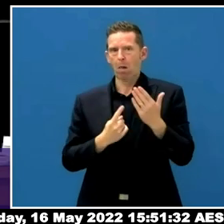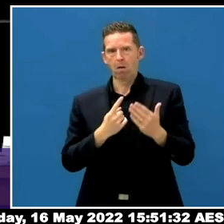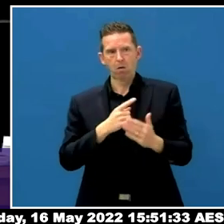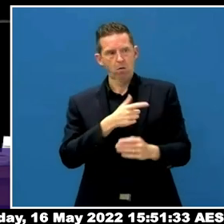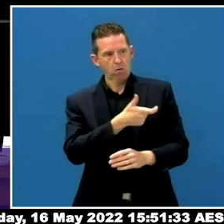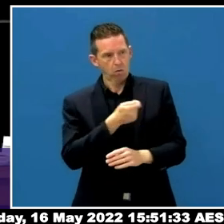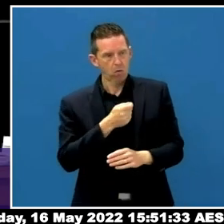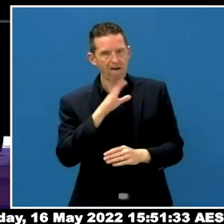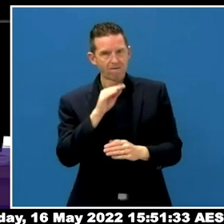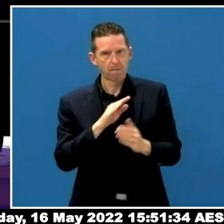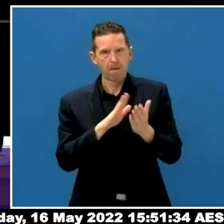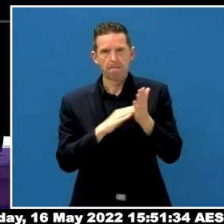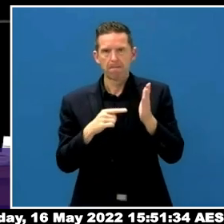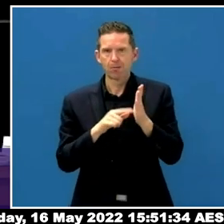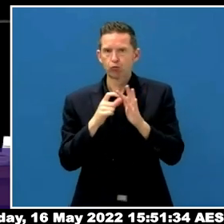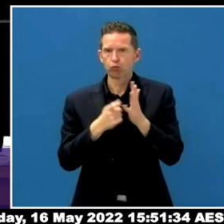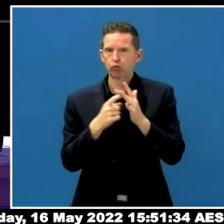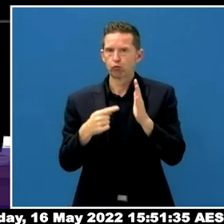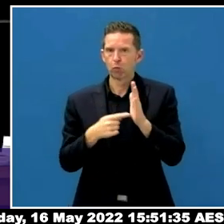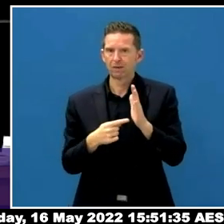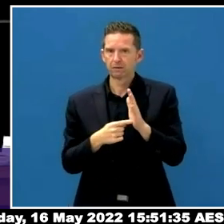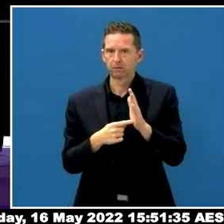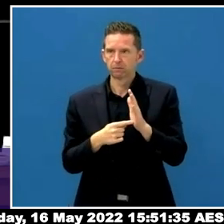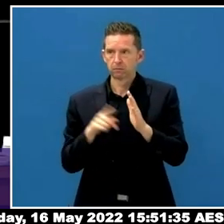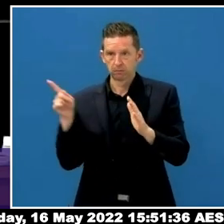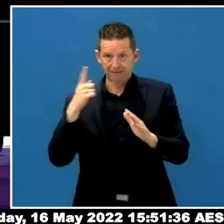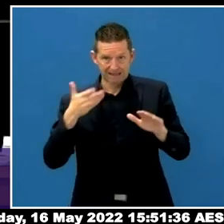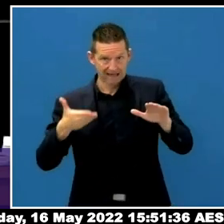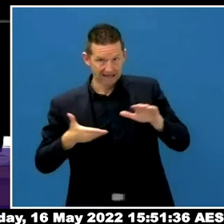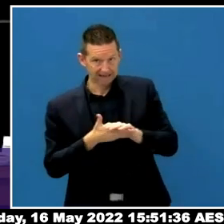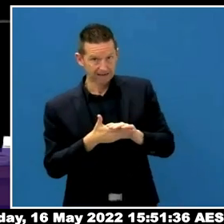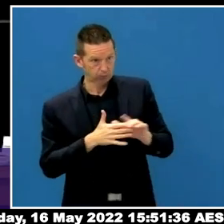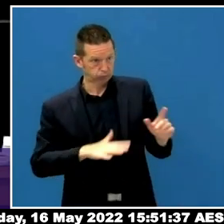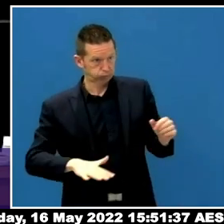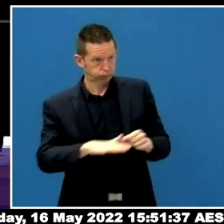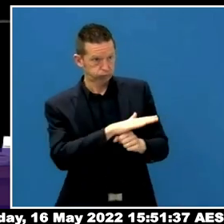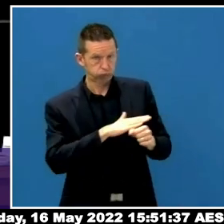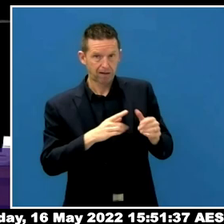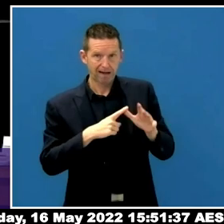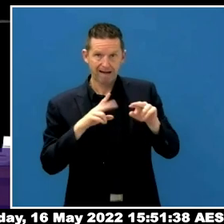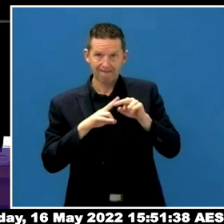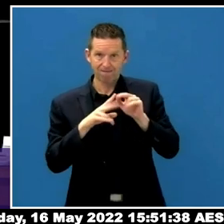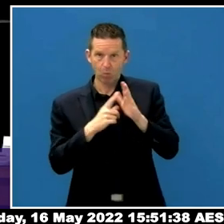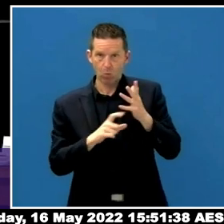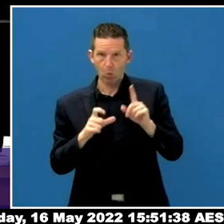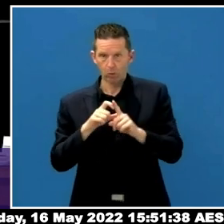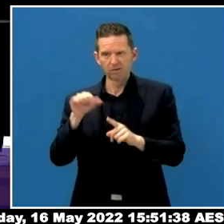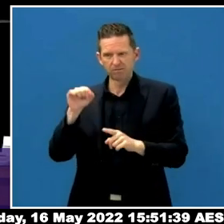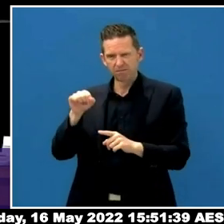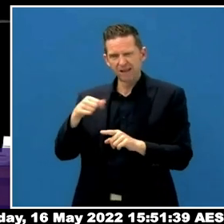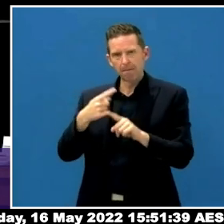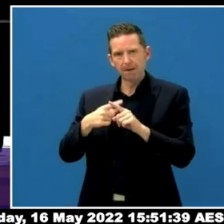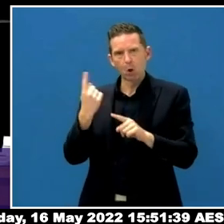It was Afford but I think there were carers from different sites there. And where was this event?